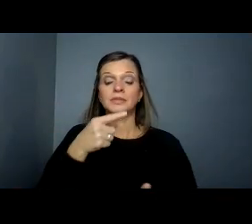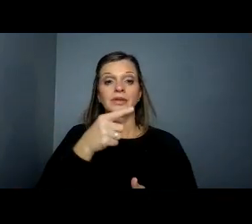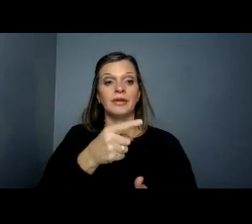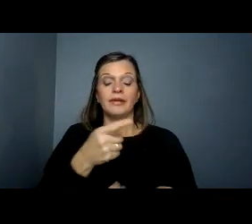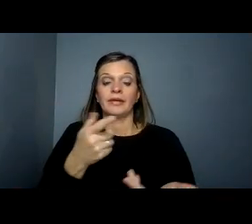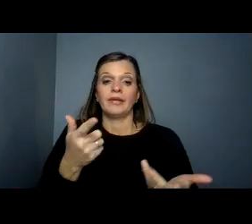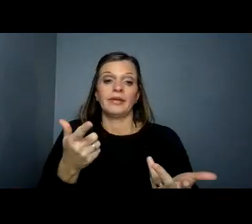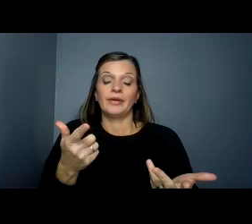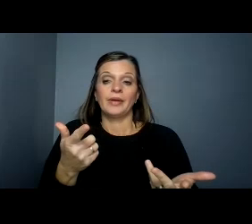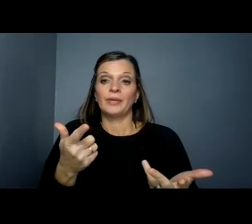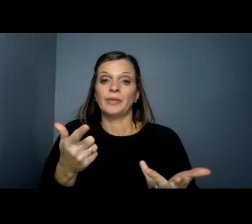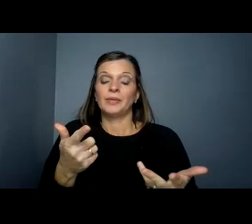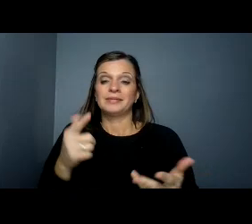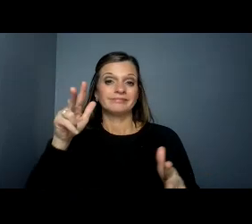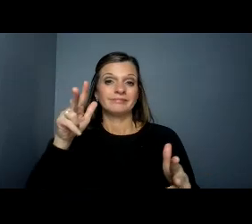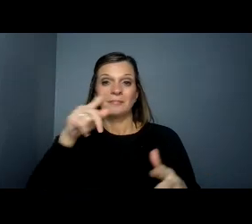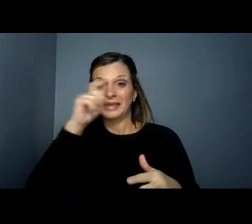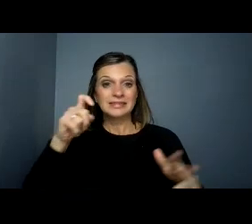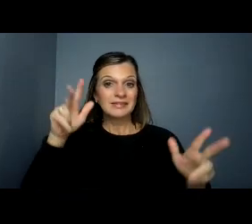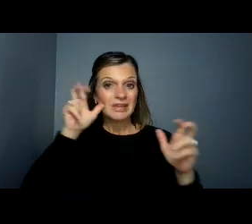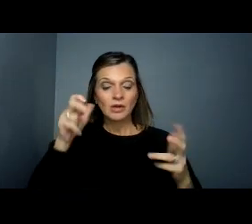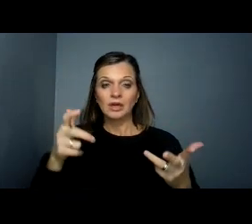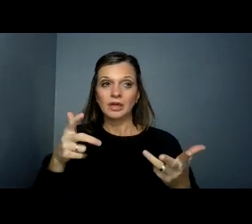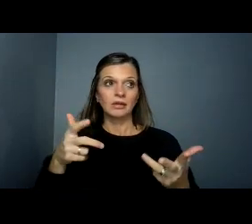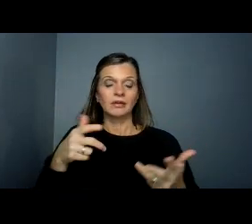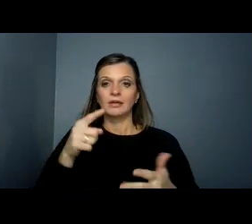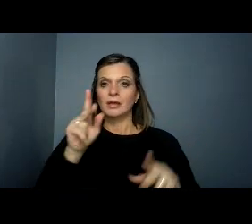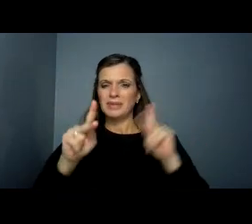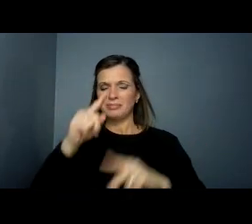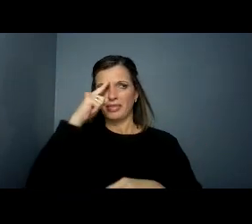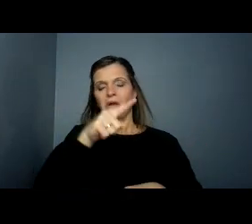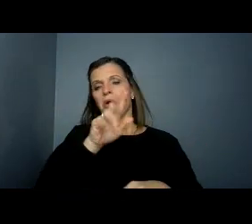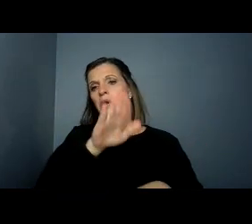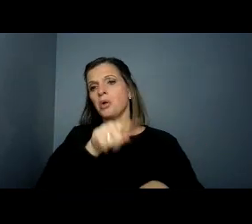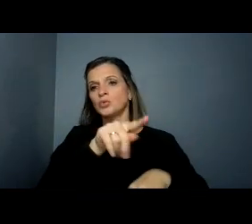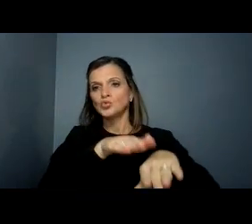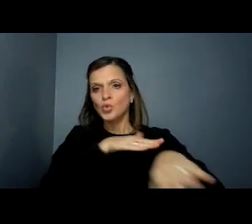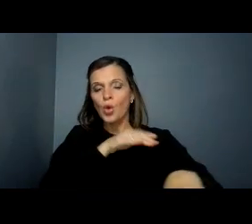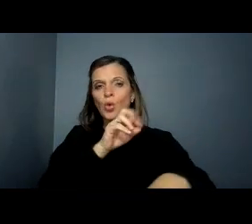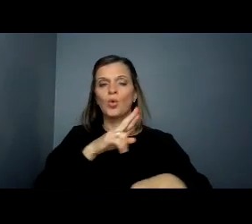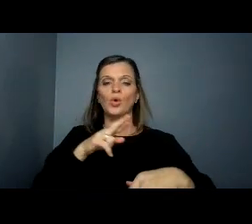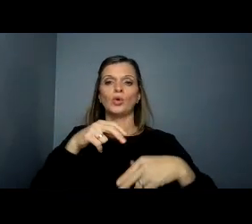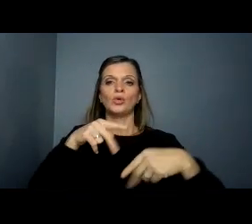So it's a huge thing and and and we we know with people with hearing loss, they make less money,